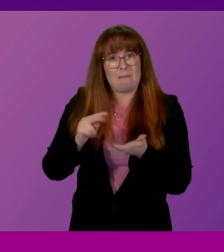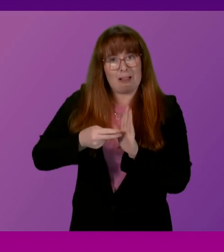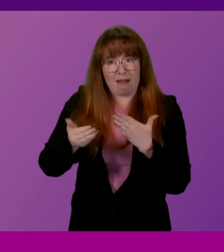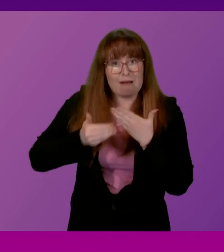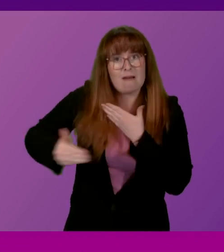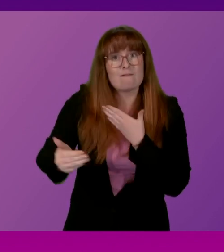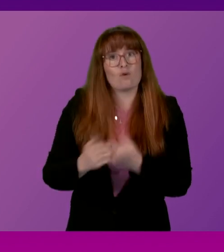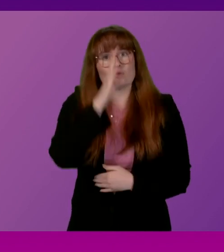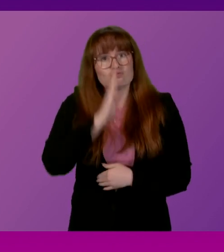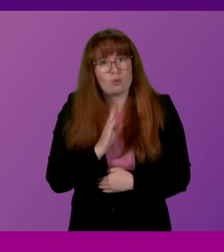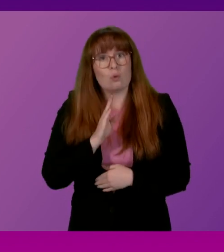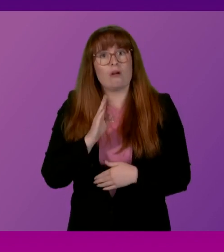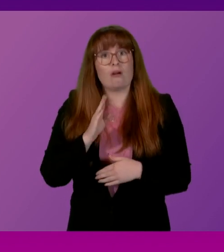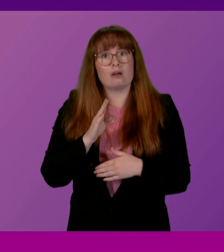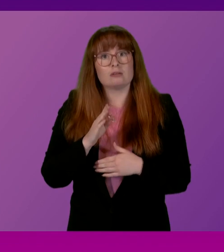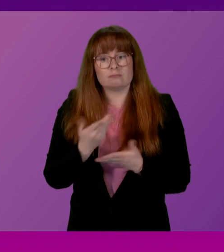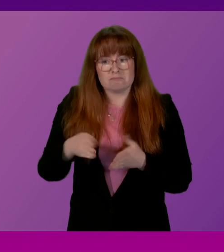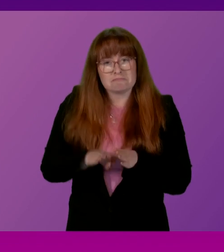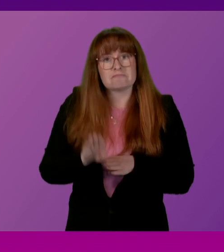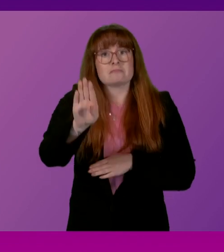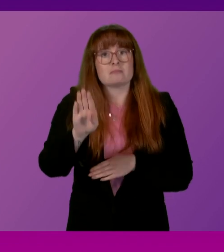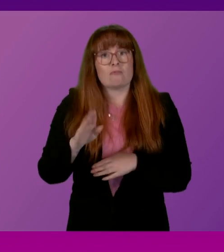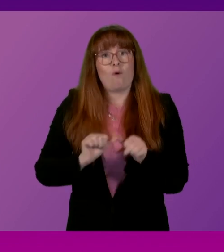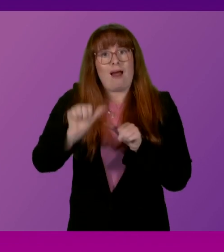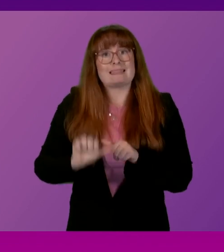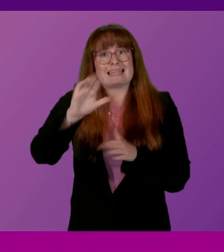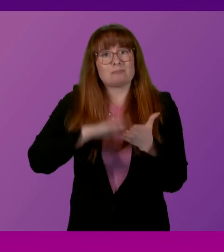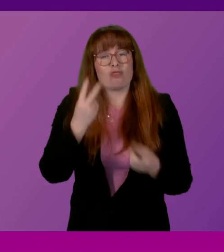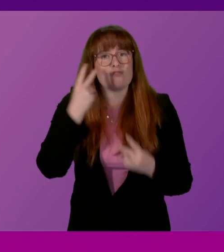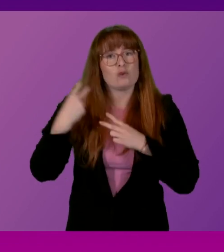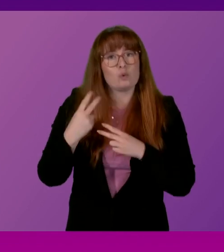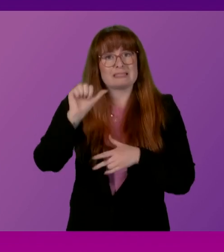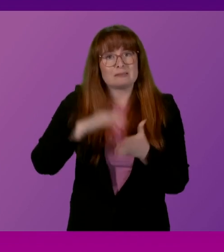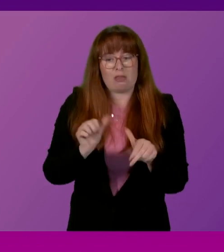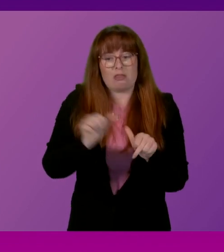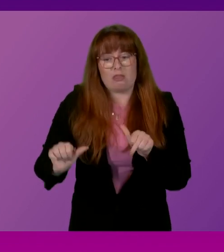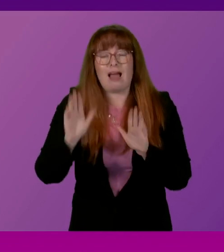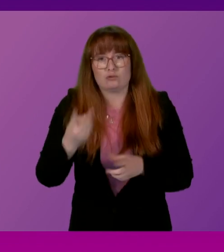stroke rehabilitation services and must offer a formal six-month review to everyone who has had a stroke.